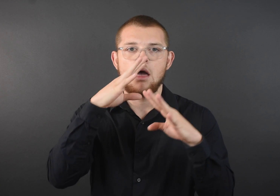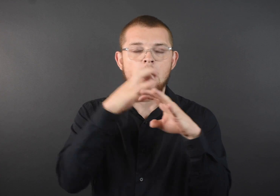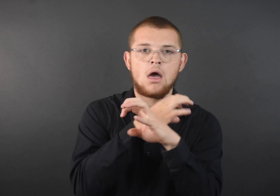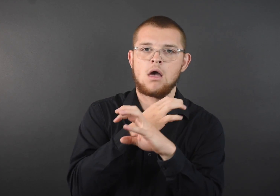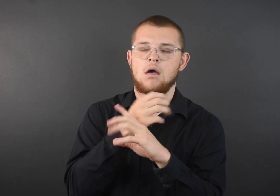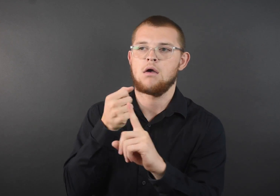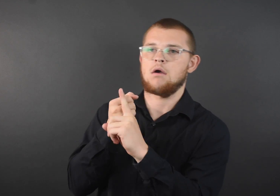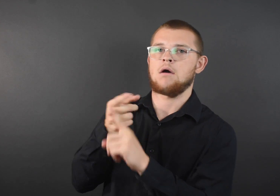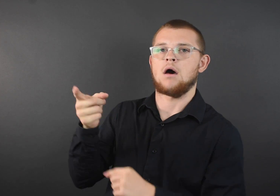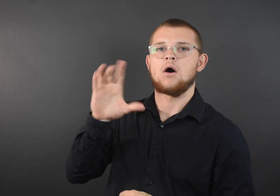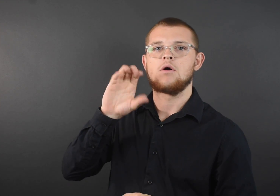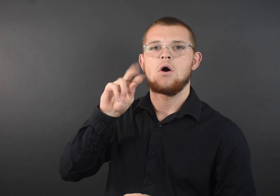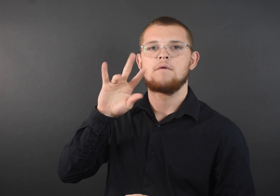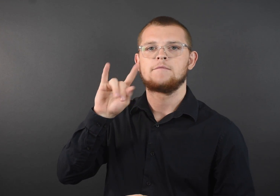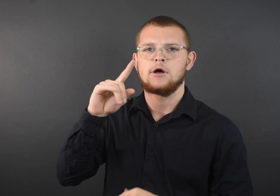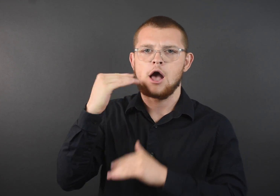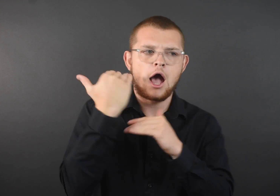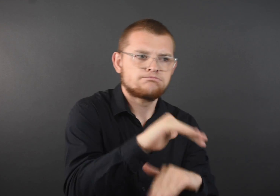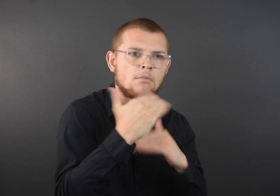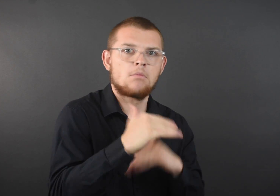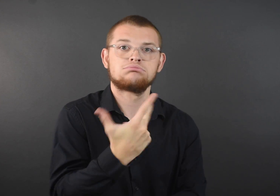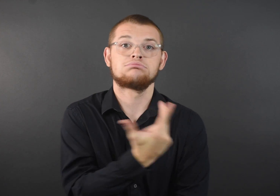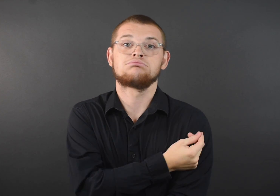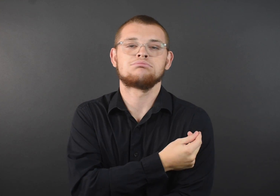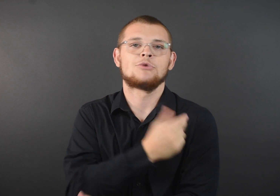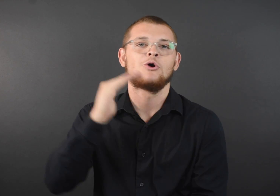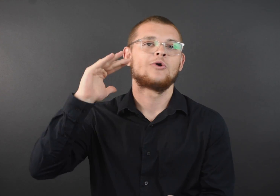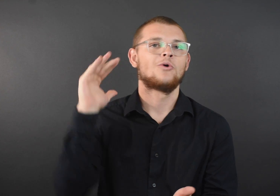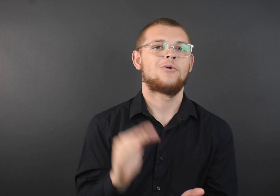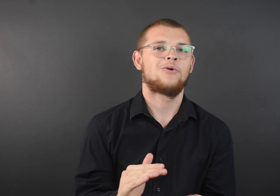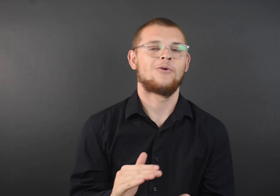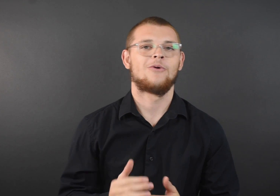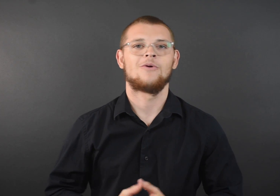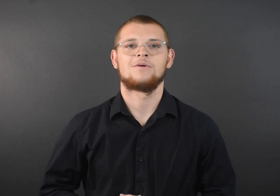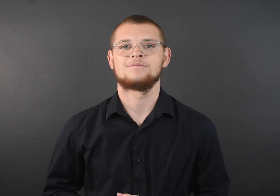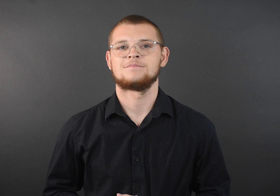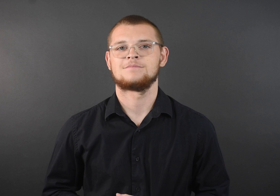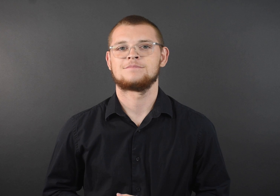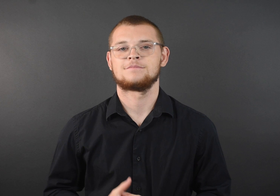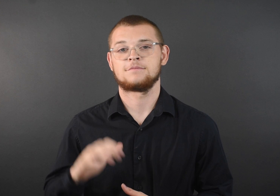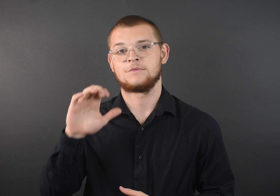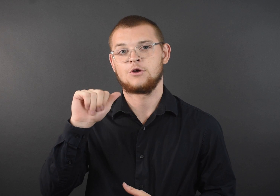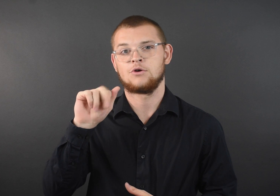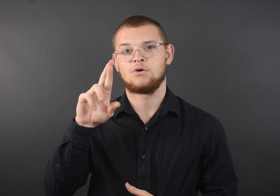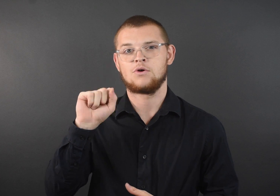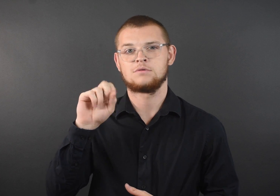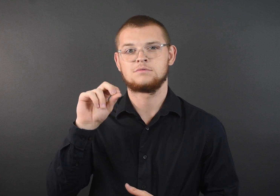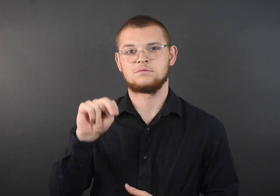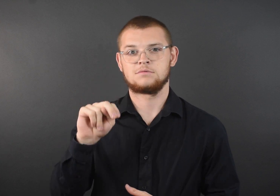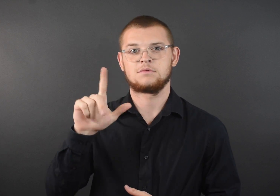can do more of what they want with fewer complications tied to COVID restrictions.